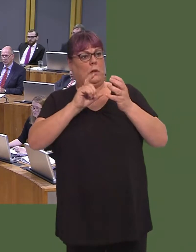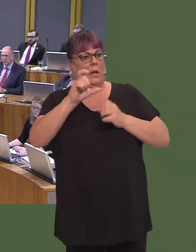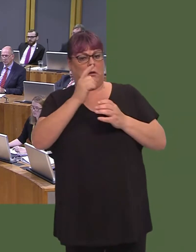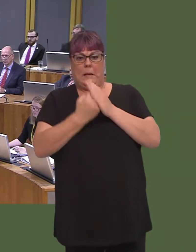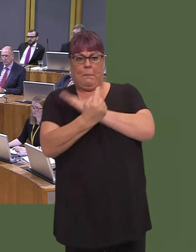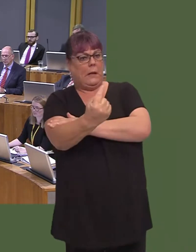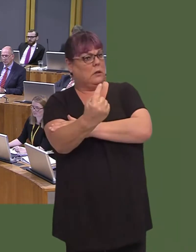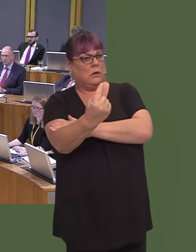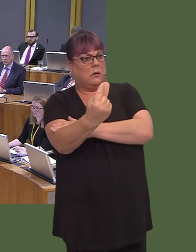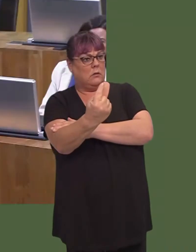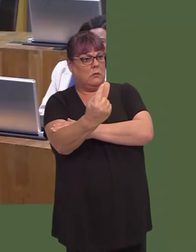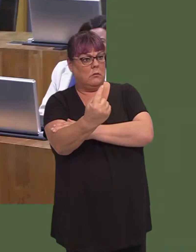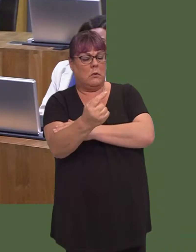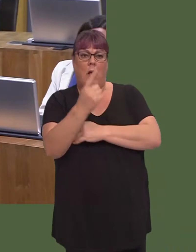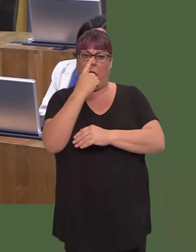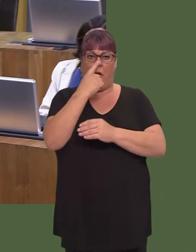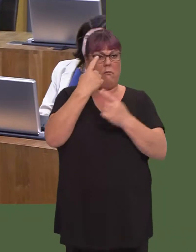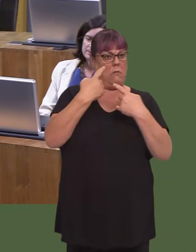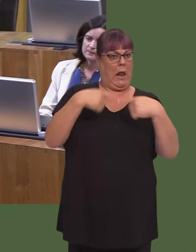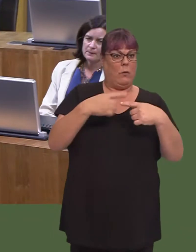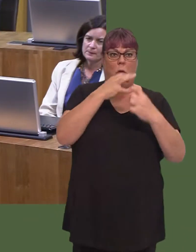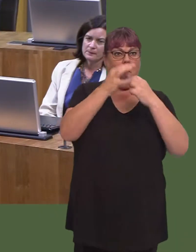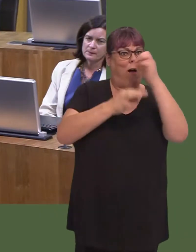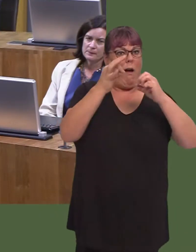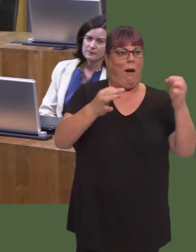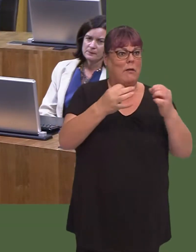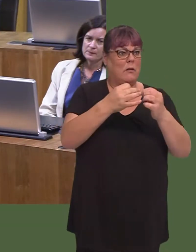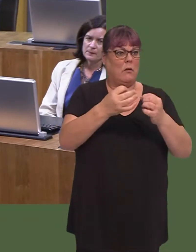shocking statistics, and behind these figures are real people who are suffering as a result